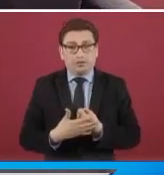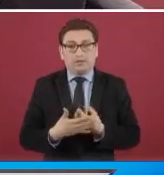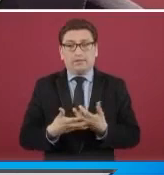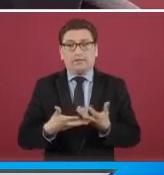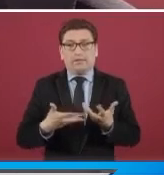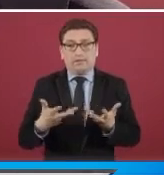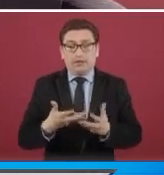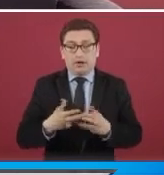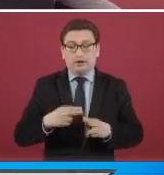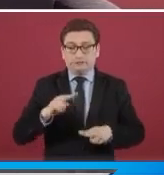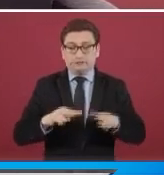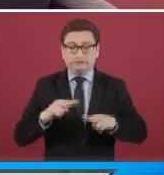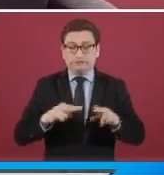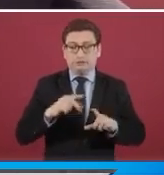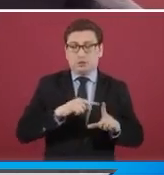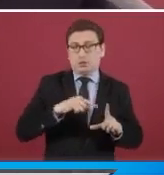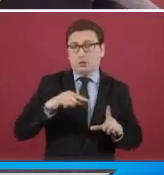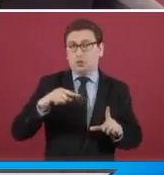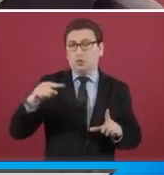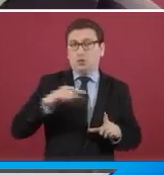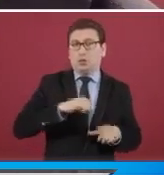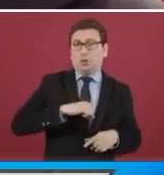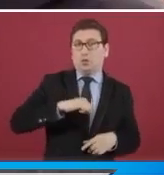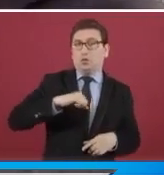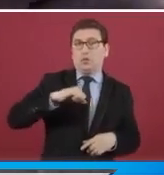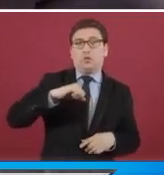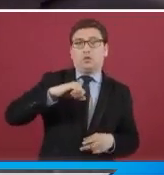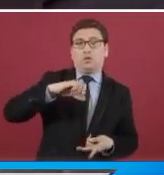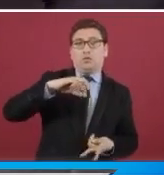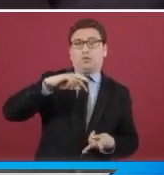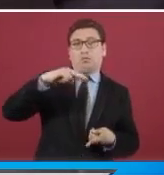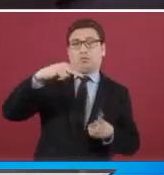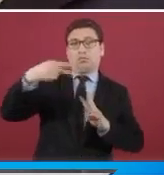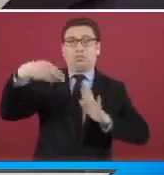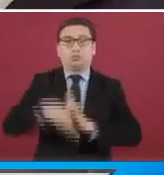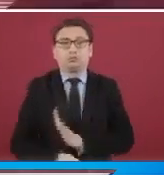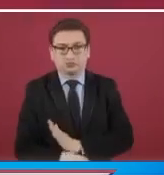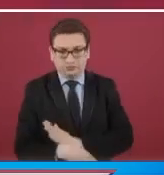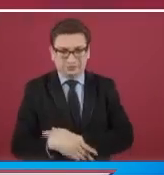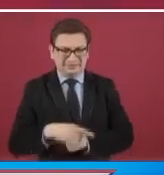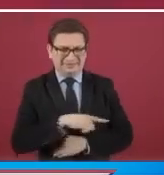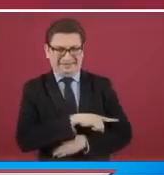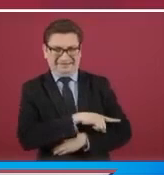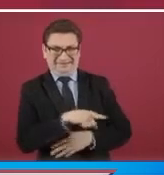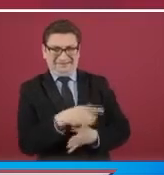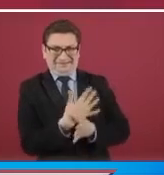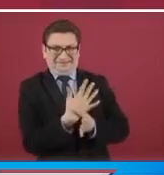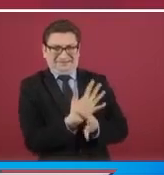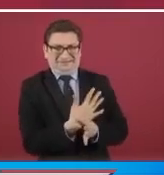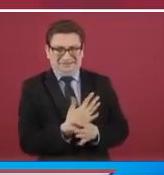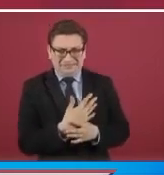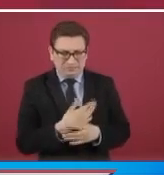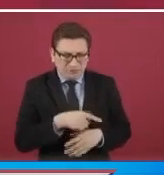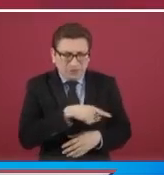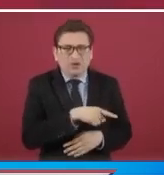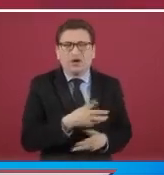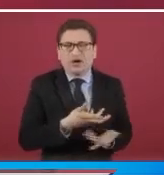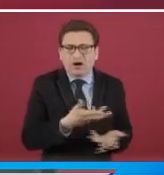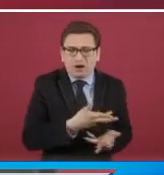is used to hit the government of the Fourth Transformation and manipulate public opinion If you analyze the start of the neoliberal period governments